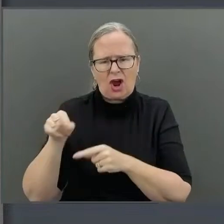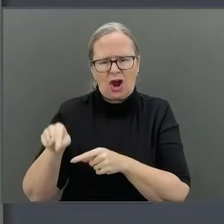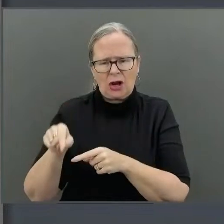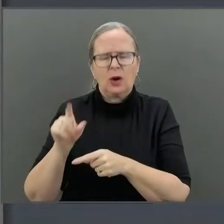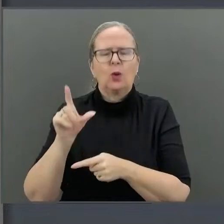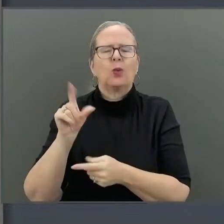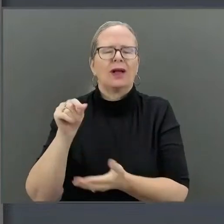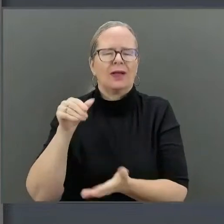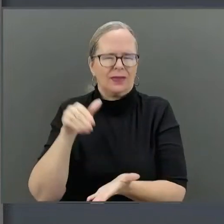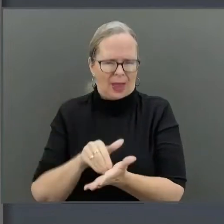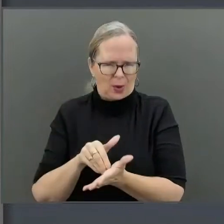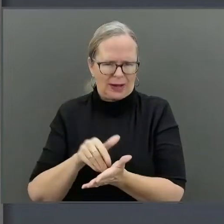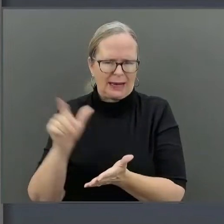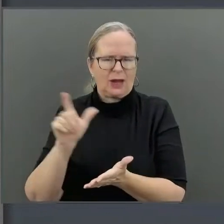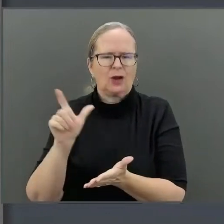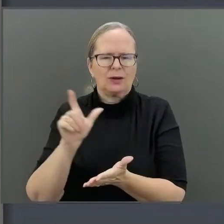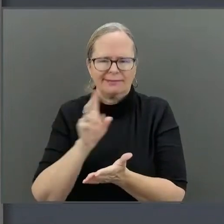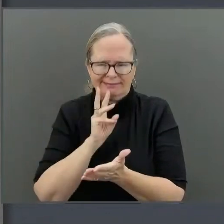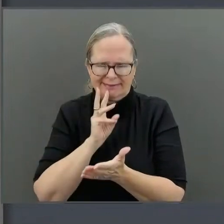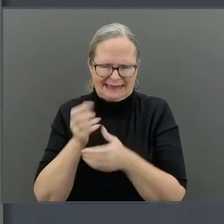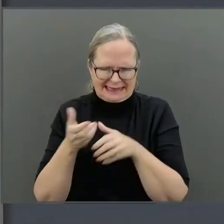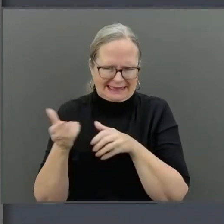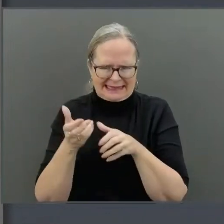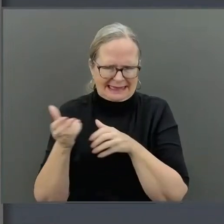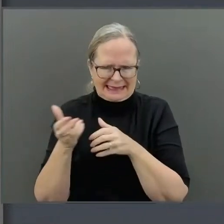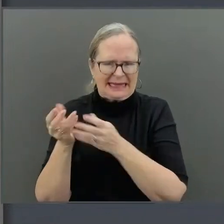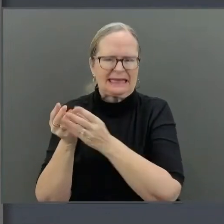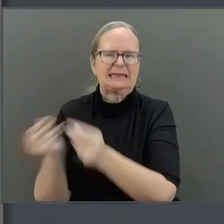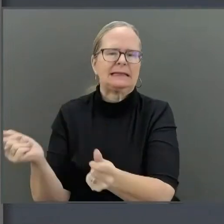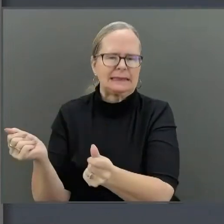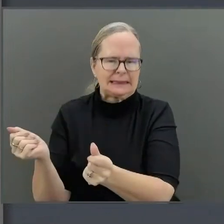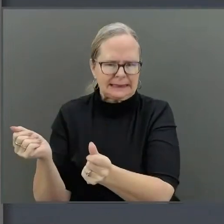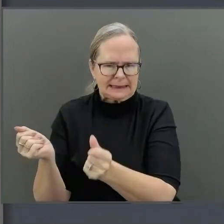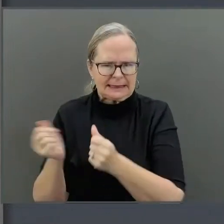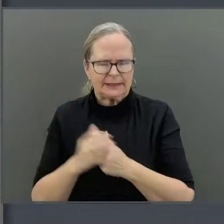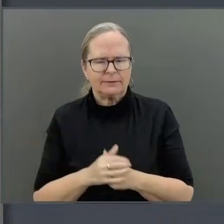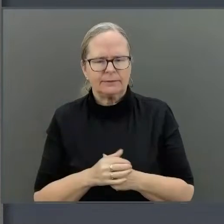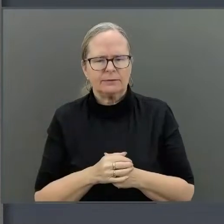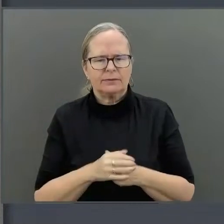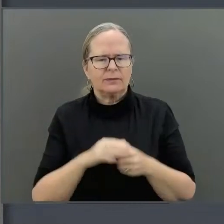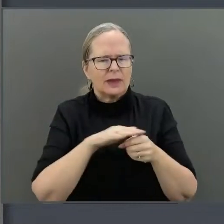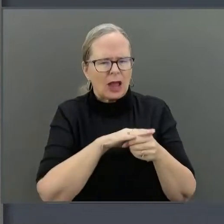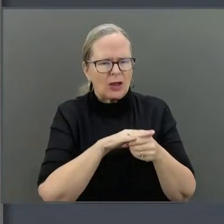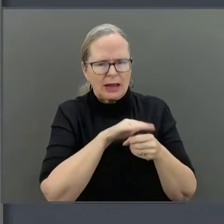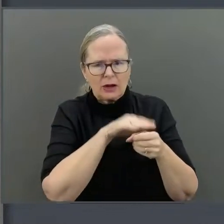in water conservation so that the crews can have a safe environment within which to fight fires an